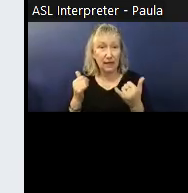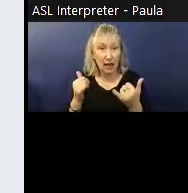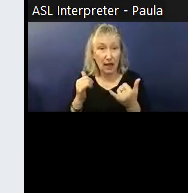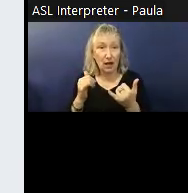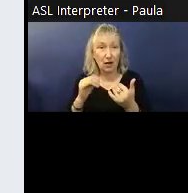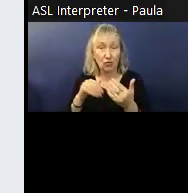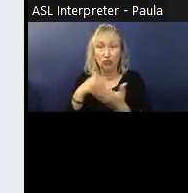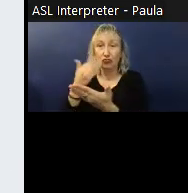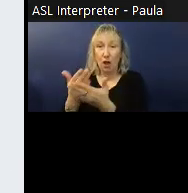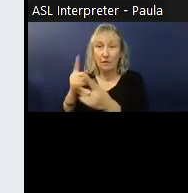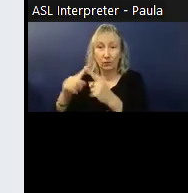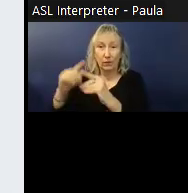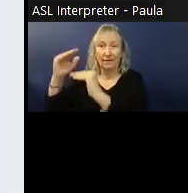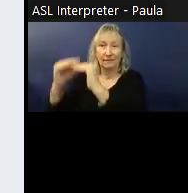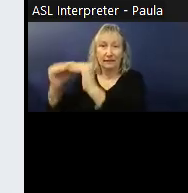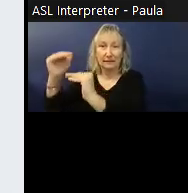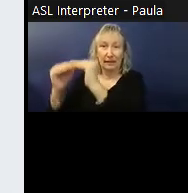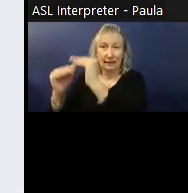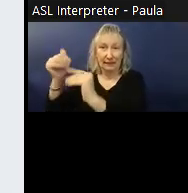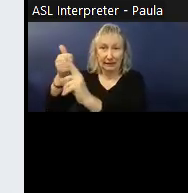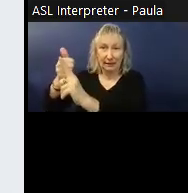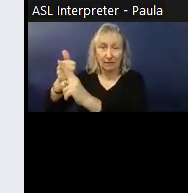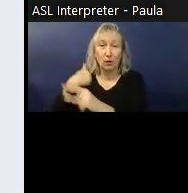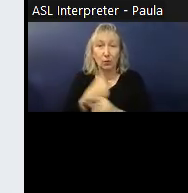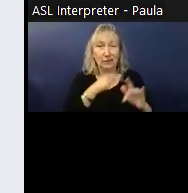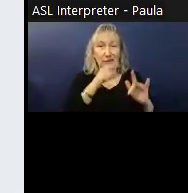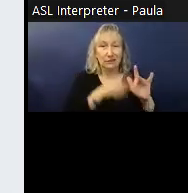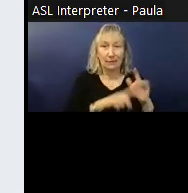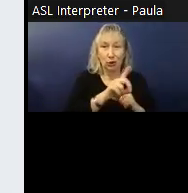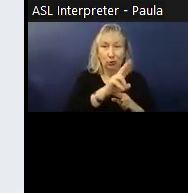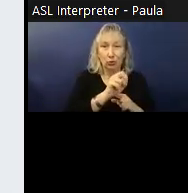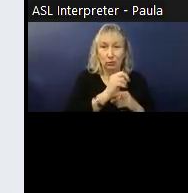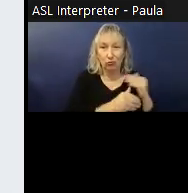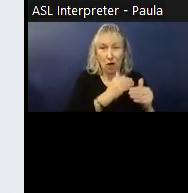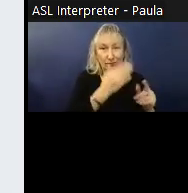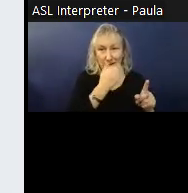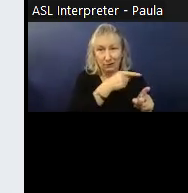We're skipping over the community due process because that section wasn't reviewed and updates weren't made.